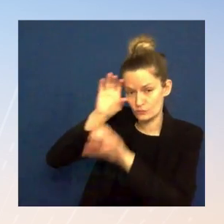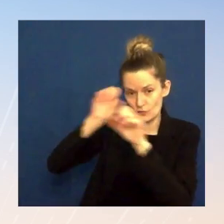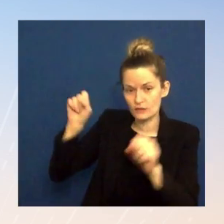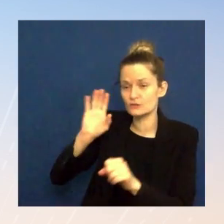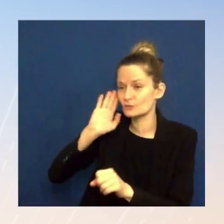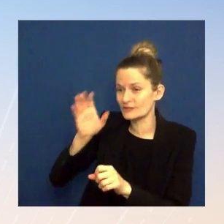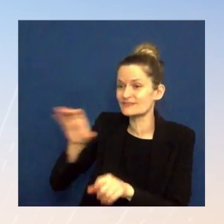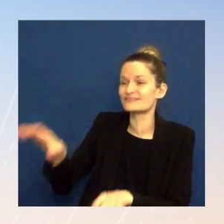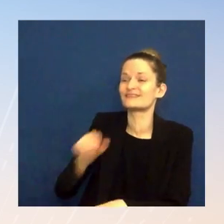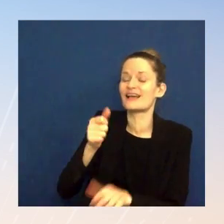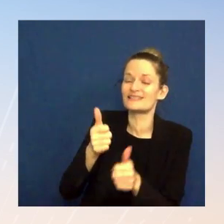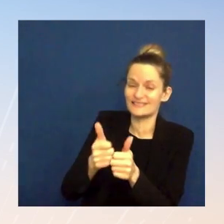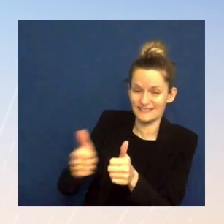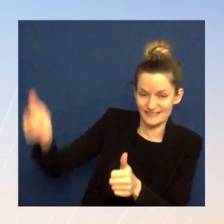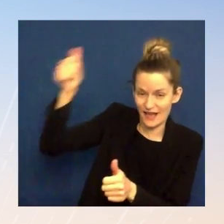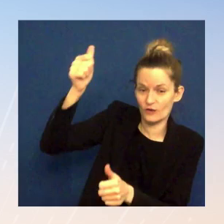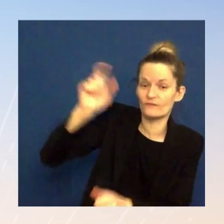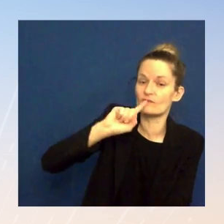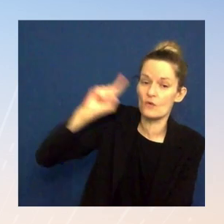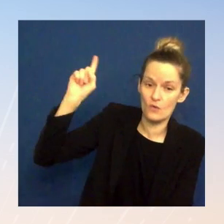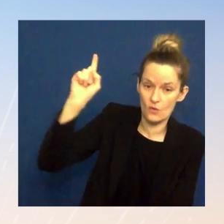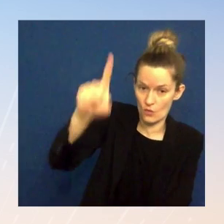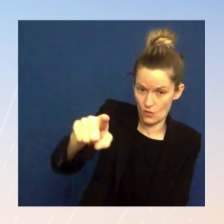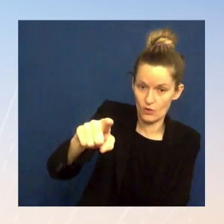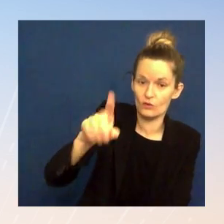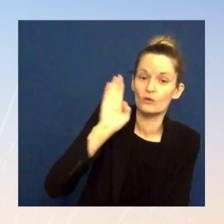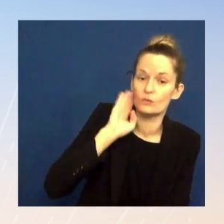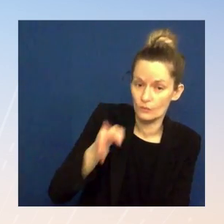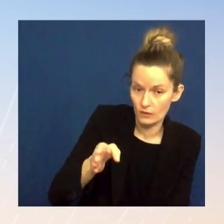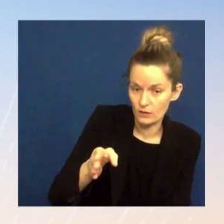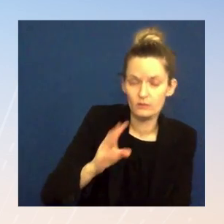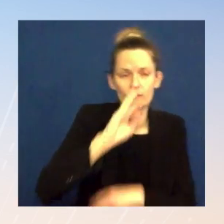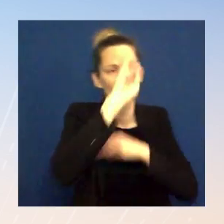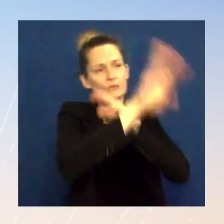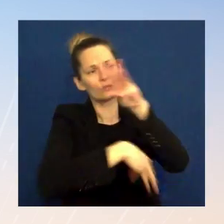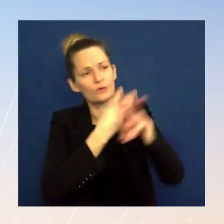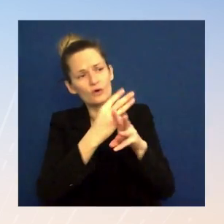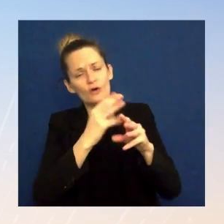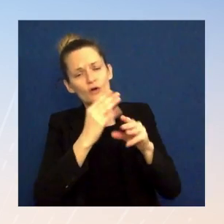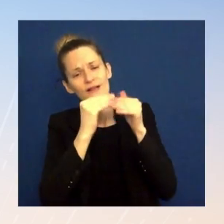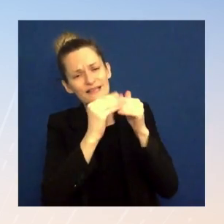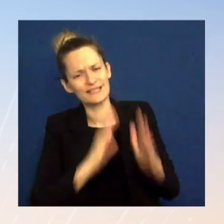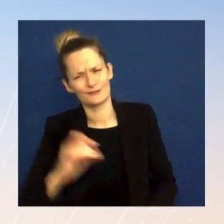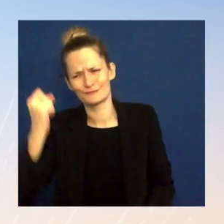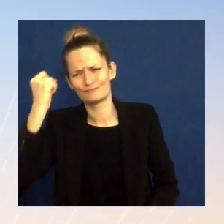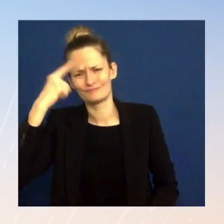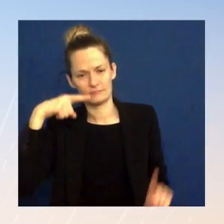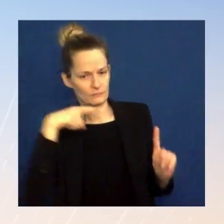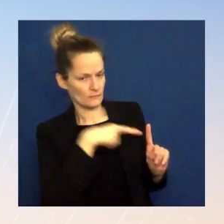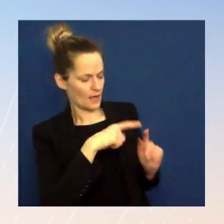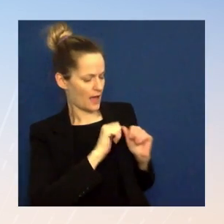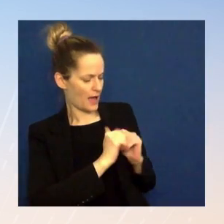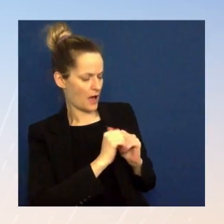bills becoming a law here in the United States. And also, they have seen the President raise up climate